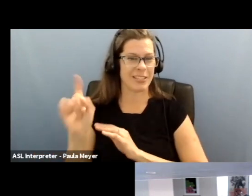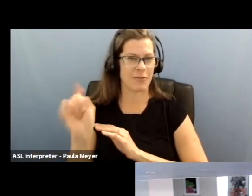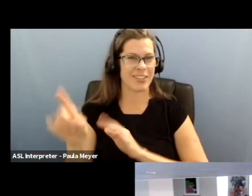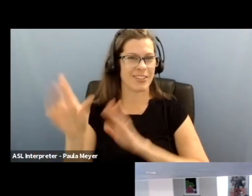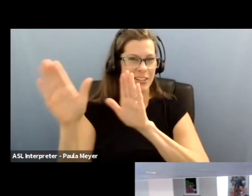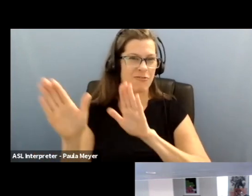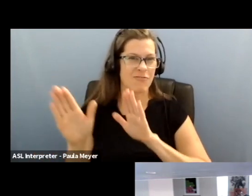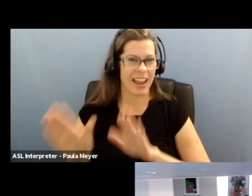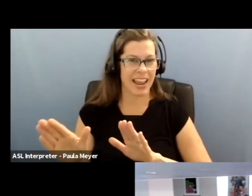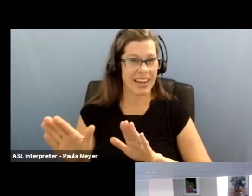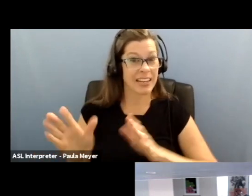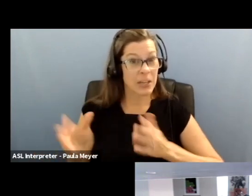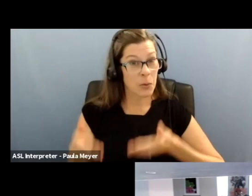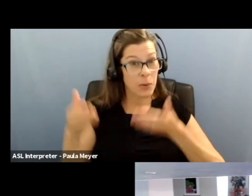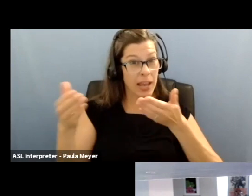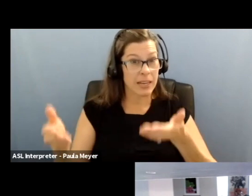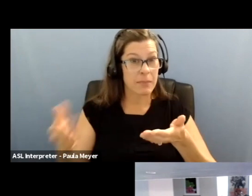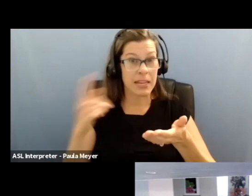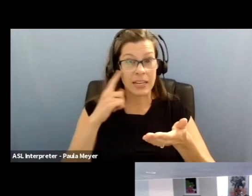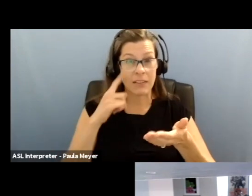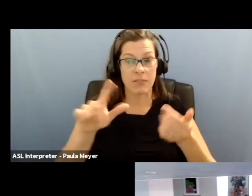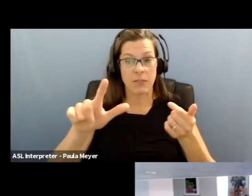For recommending for legibility when you're recording programs,